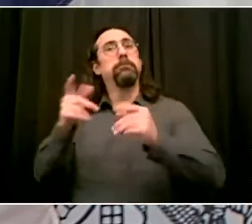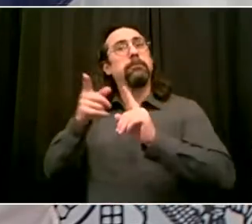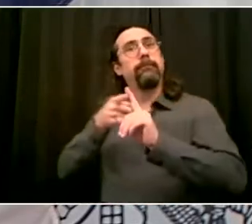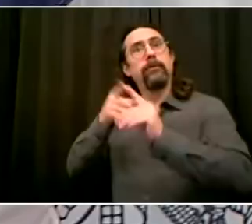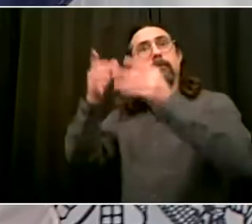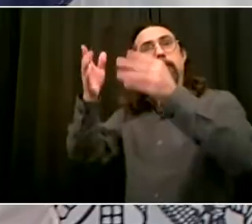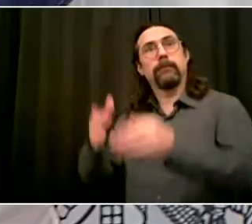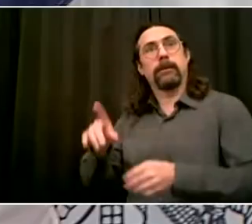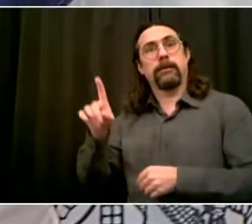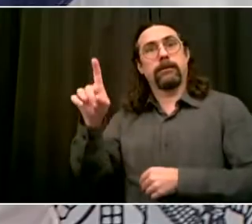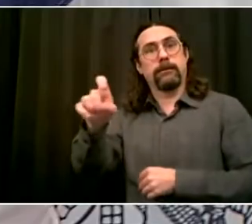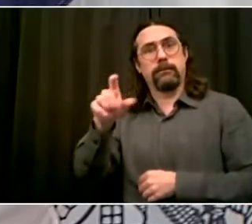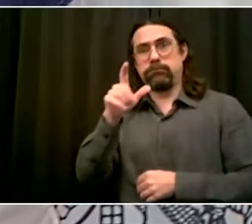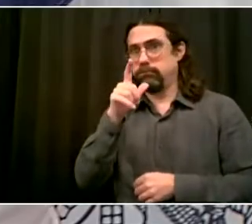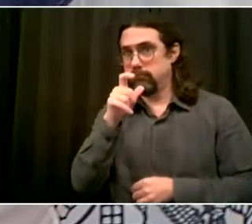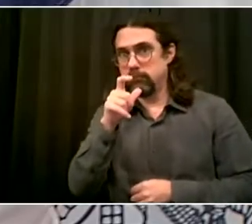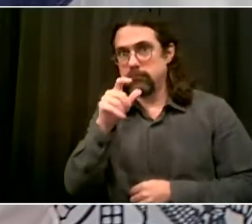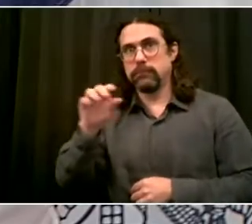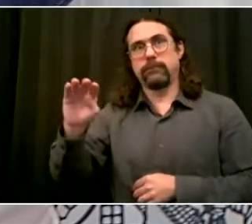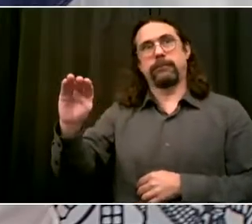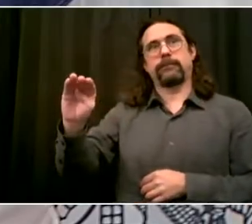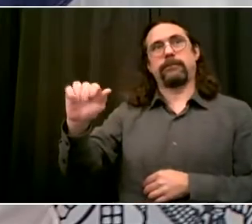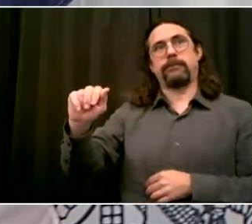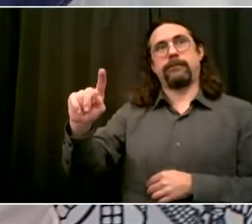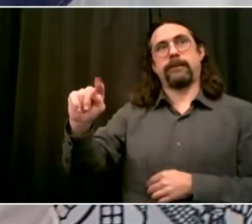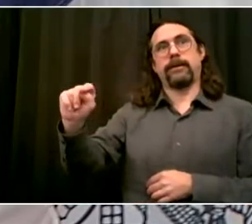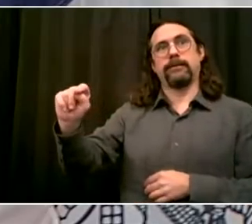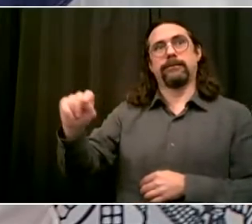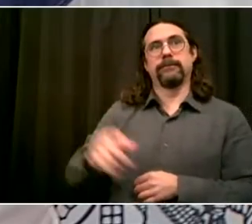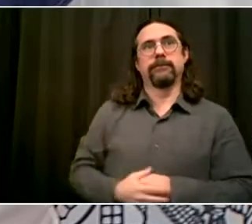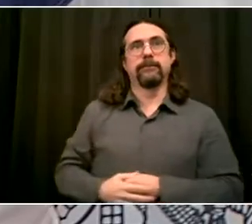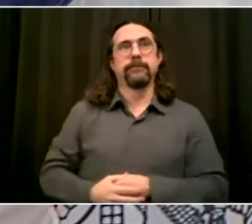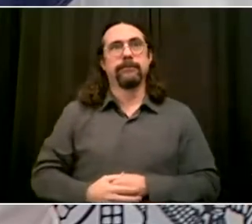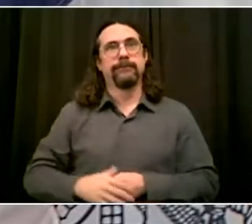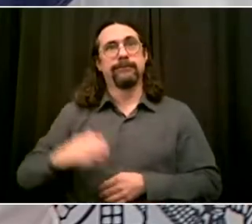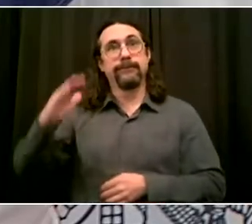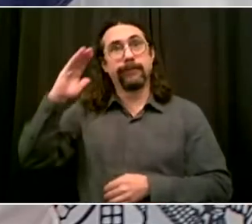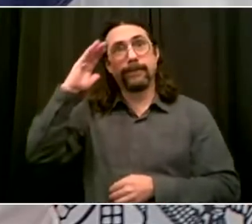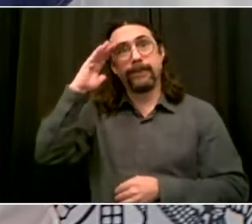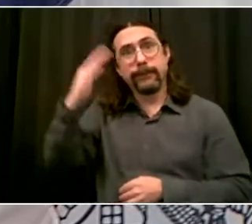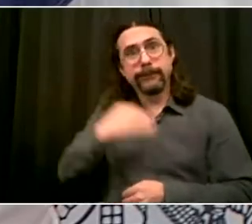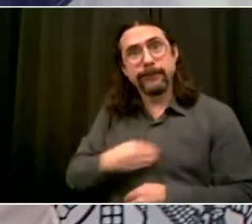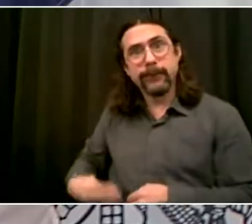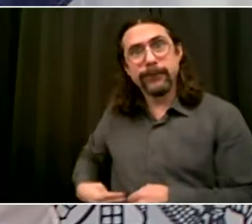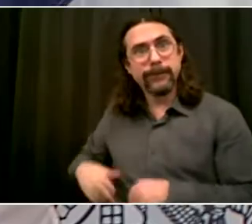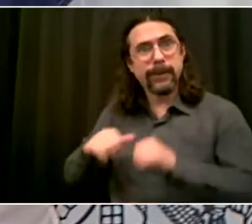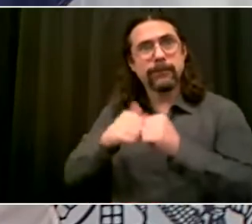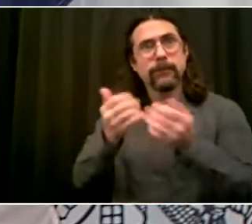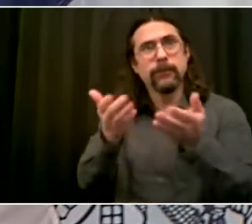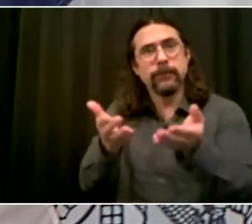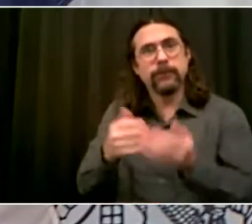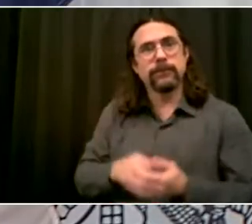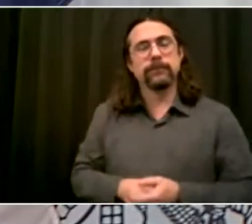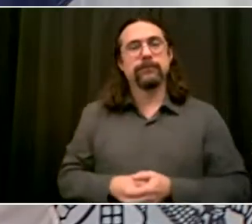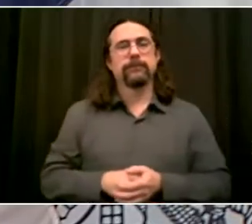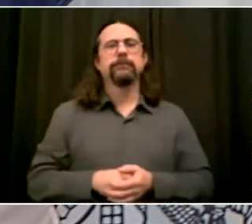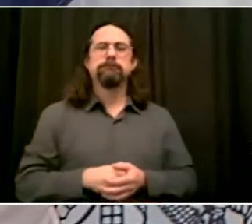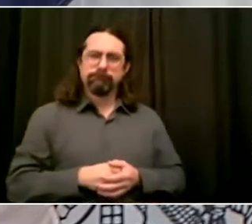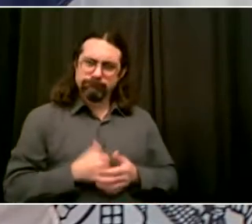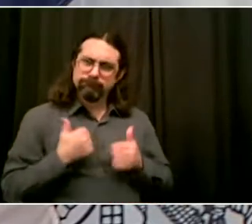MATT CHASE FROM NEWS DAY. GOOD MORNING, MR. MAYOR. HOW ARE YOU? GOOD. HOW HAVE YOU BEEN? I'VE BEEN ALL RIGHT.